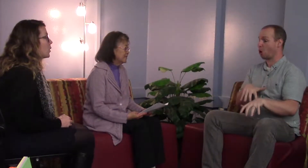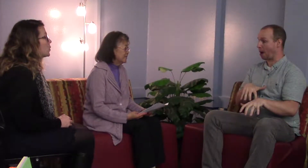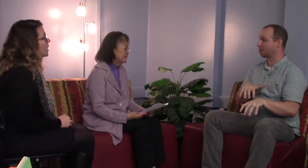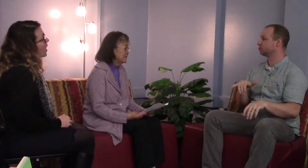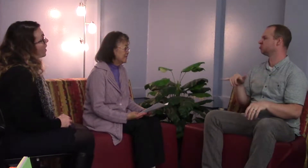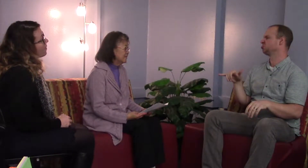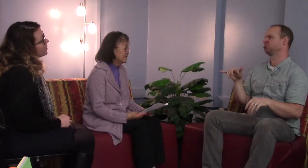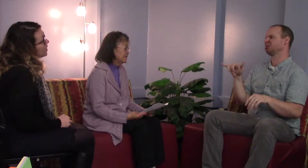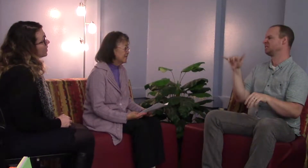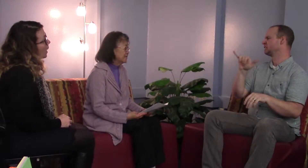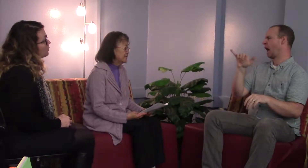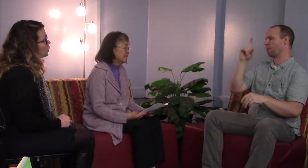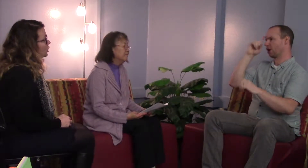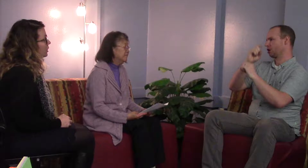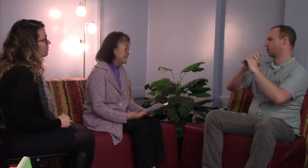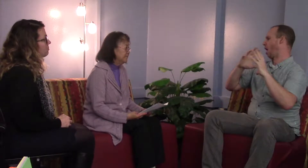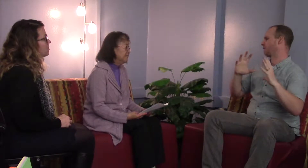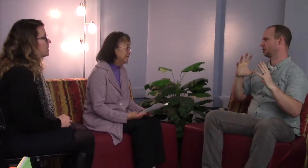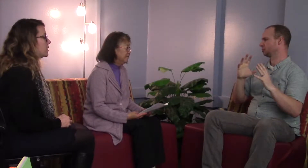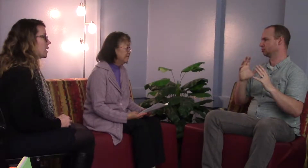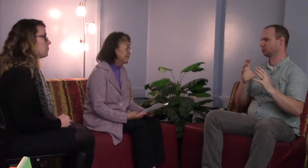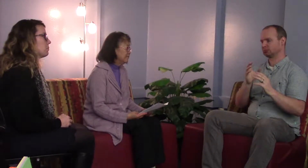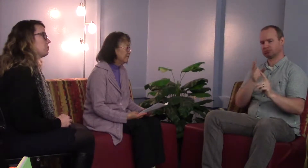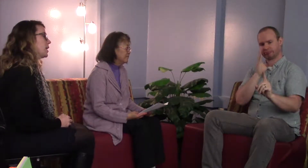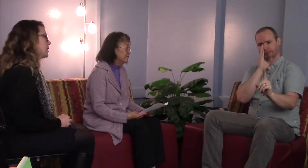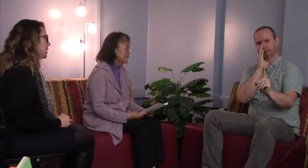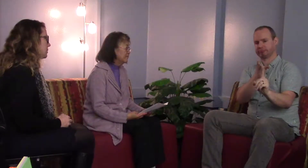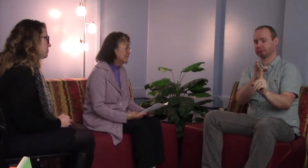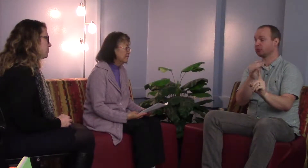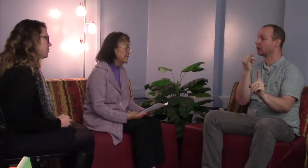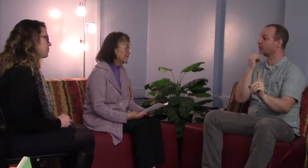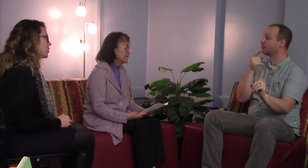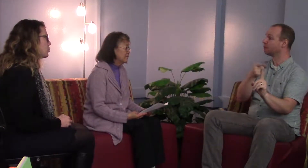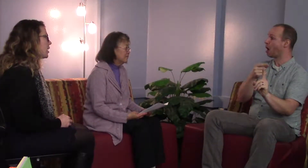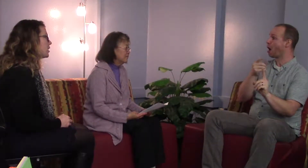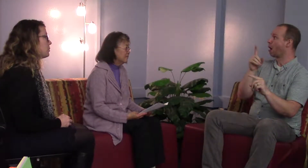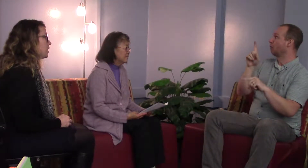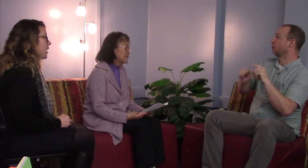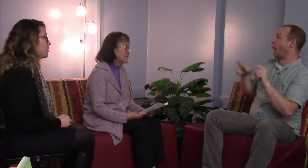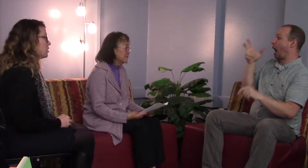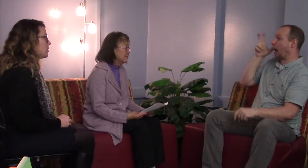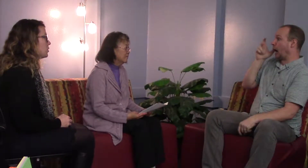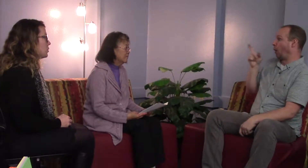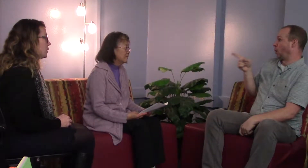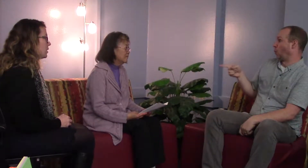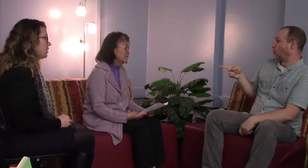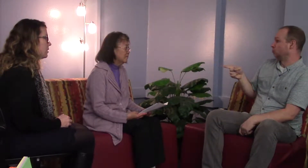Those that have a captioner, it's the same idea. Direct communication to the student.